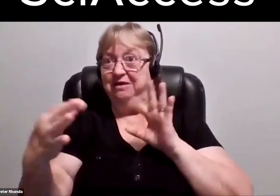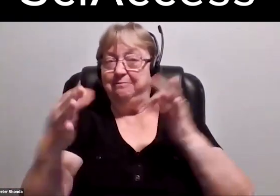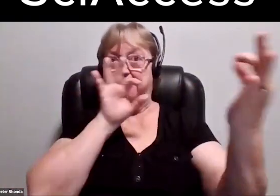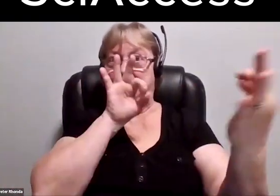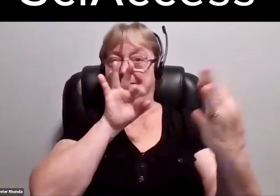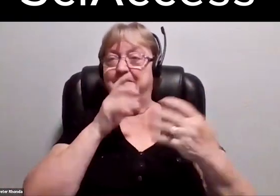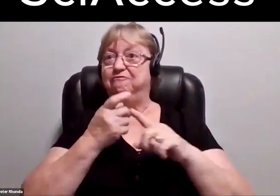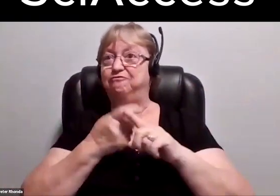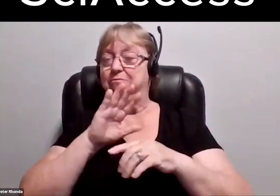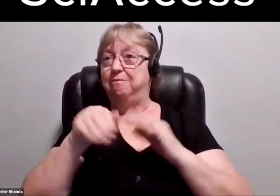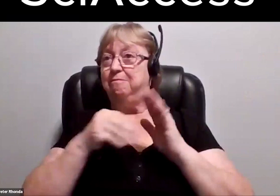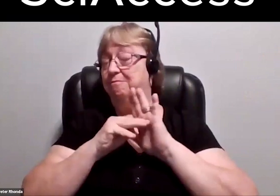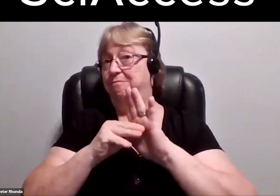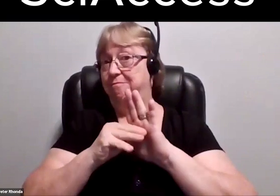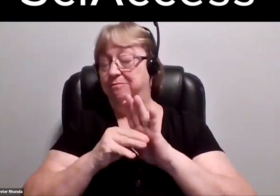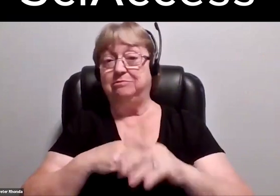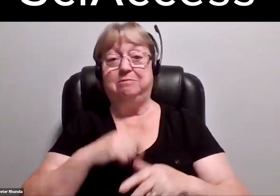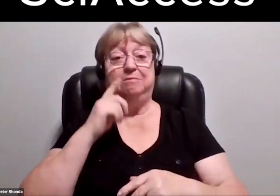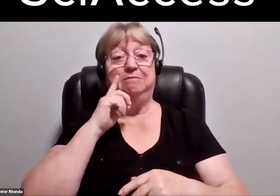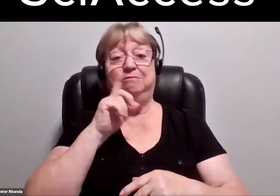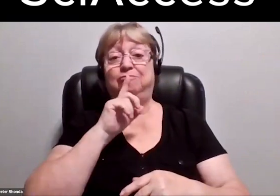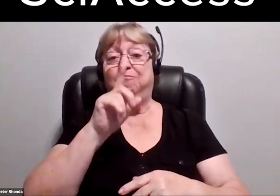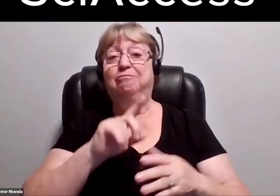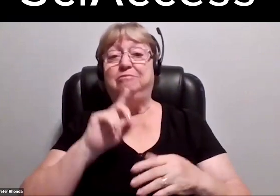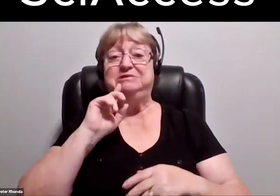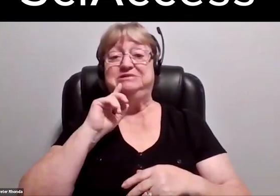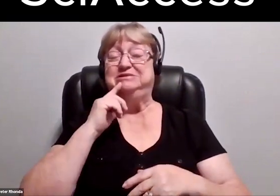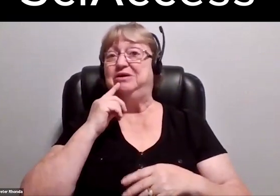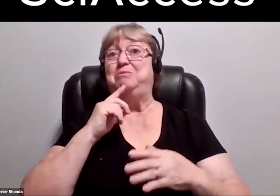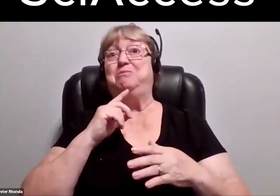I think it's incredibly crucial to work